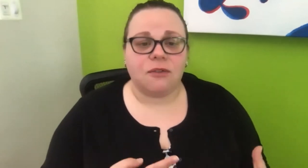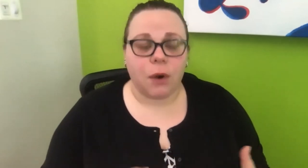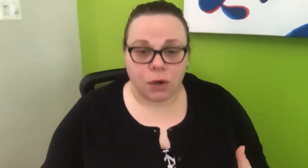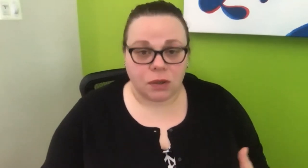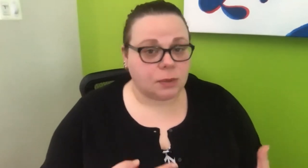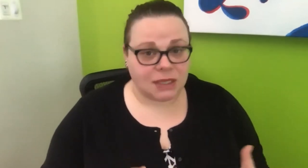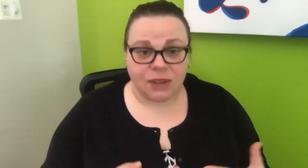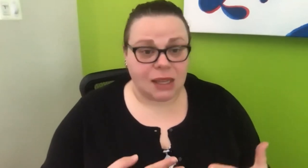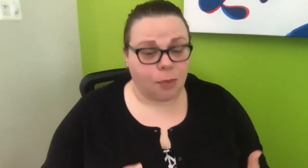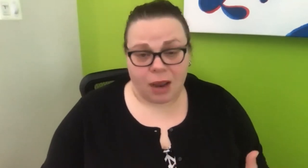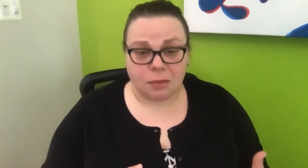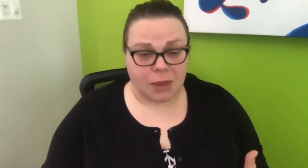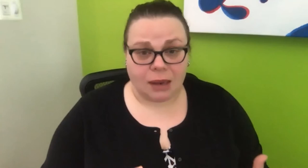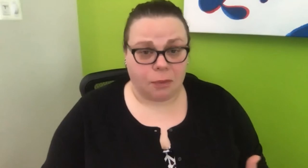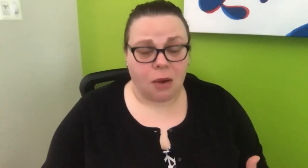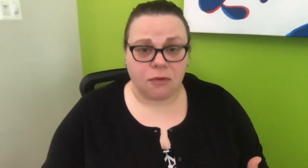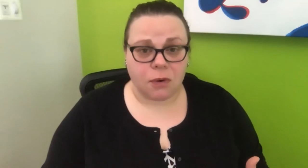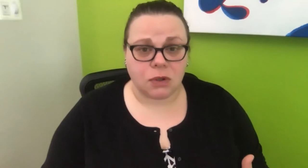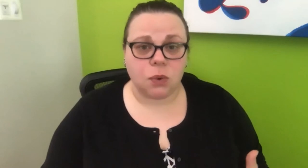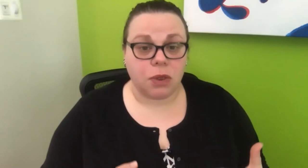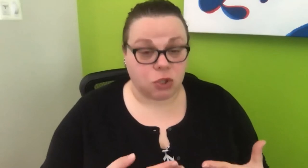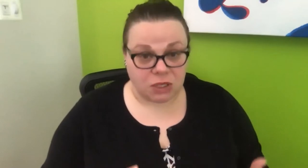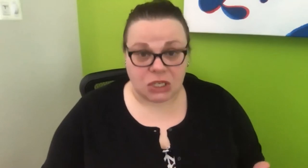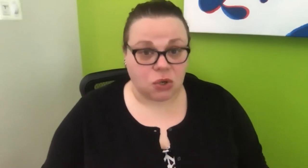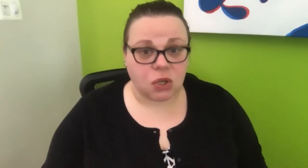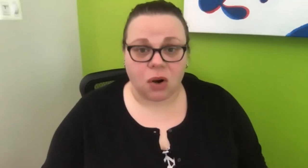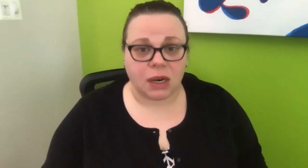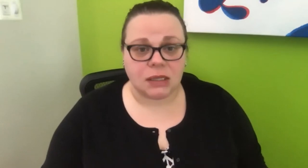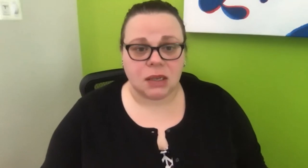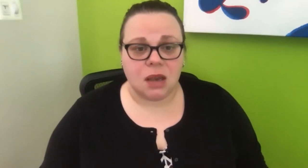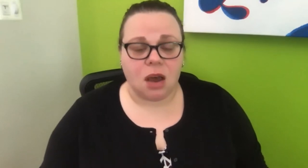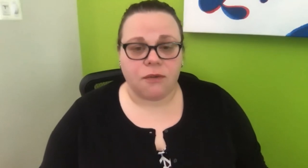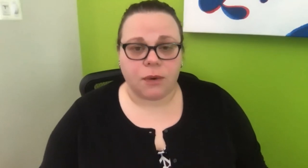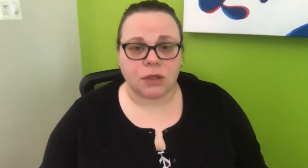specifically Black and brown voters who are the traditional targets of voter suppression, and